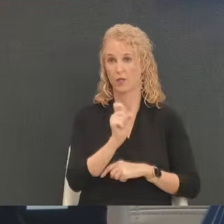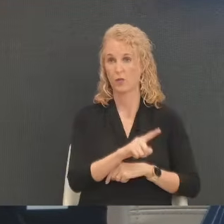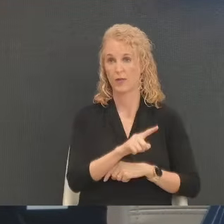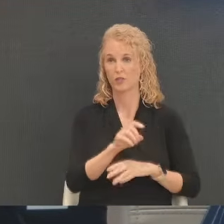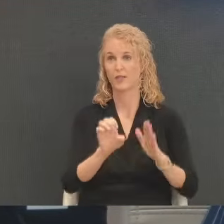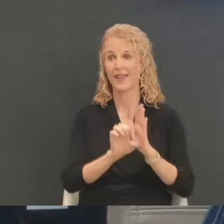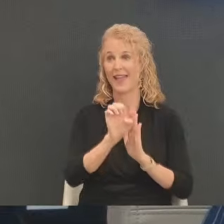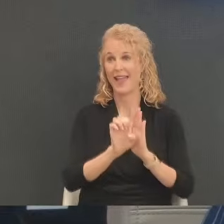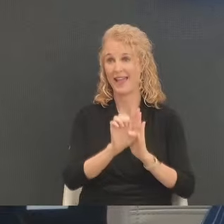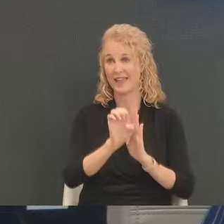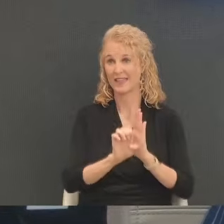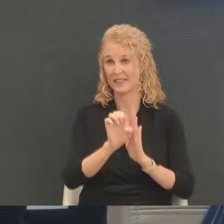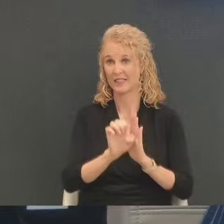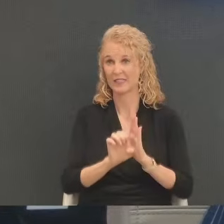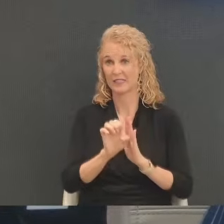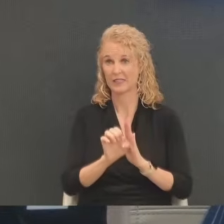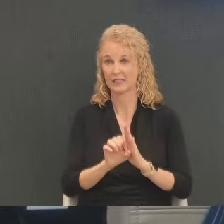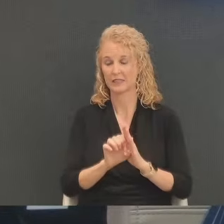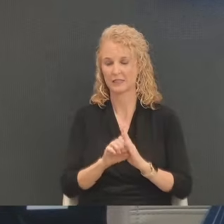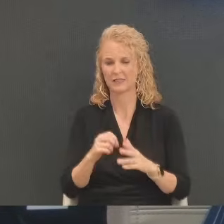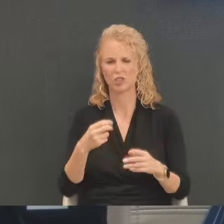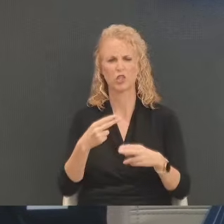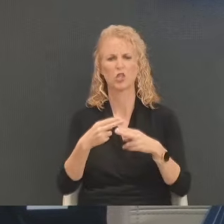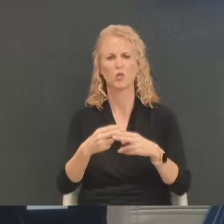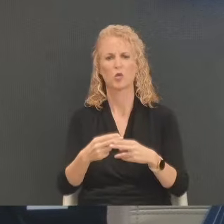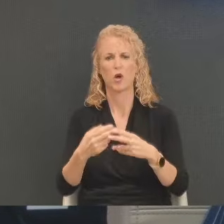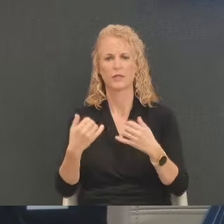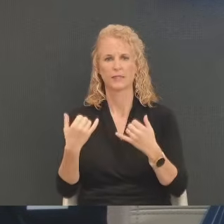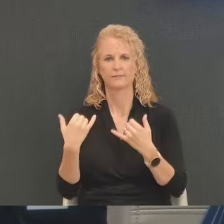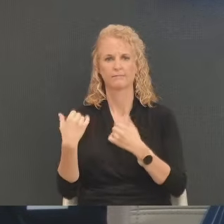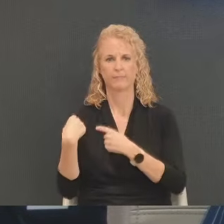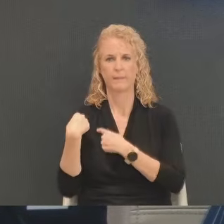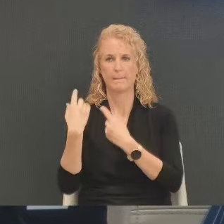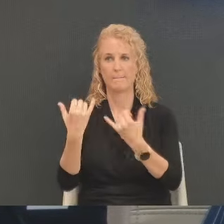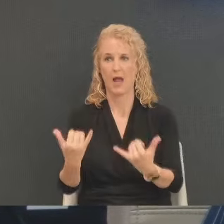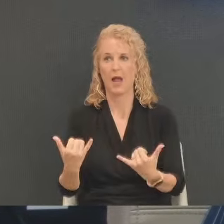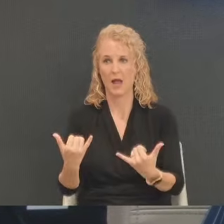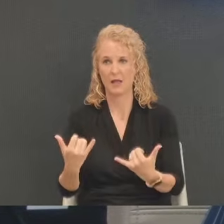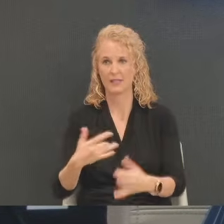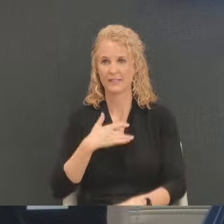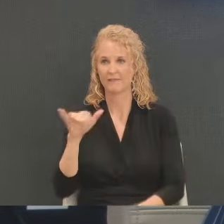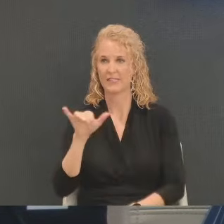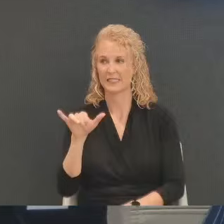I don't call it modernization. If it was a word, I would call it workerization. These elevators have